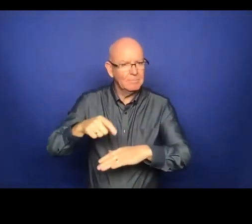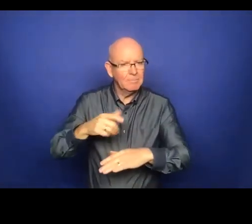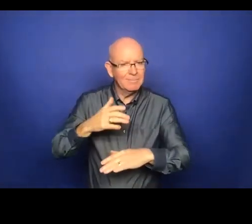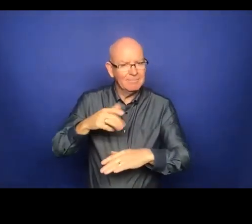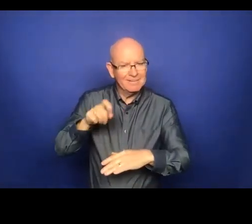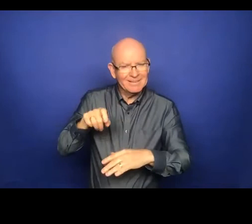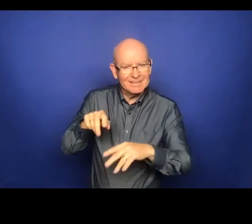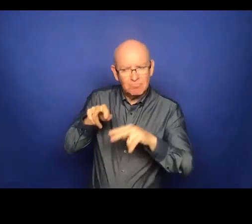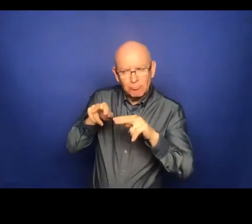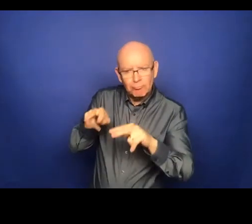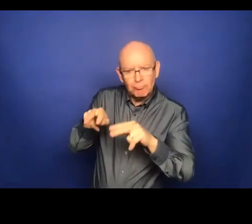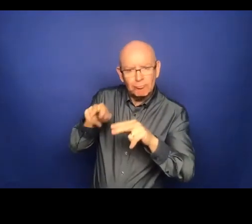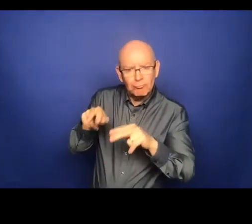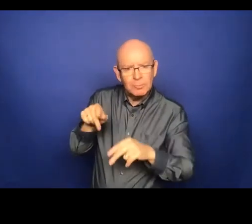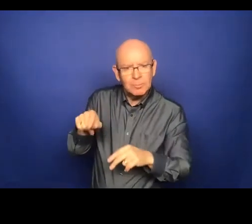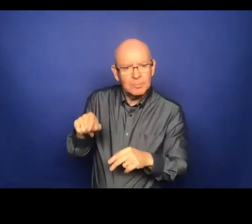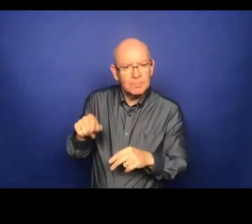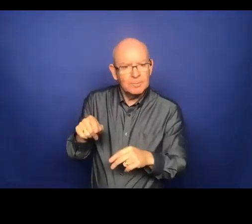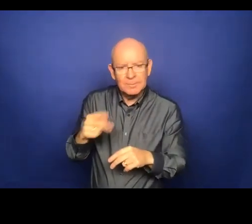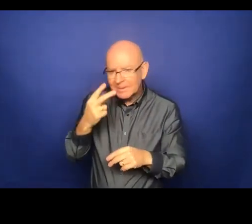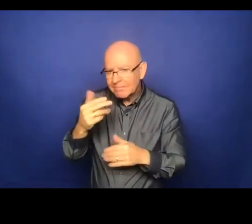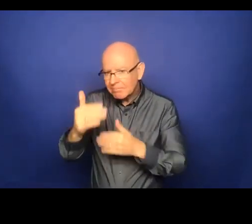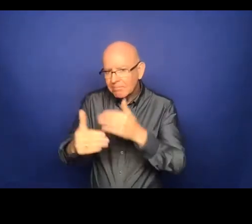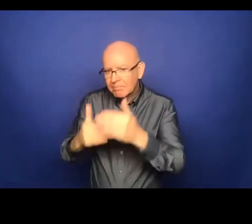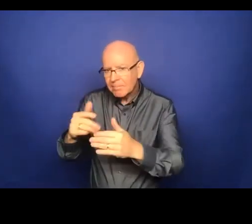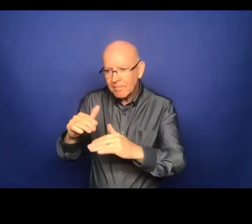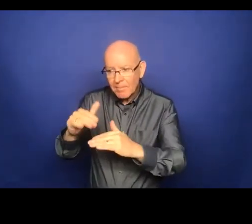It highlighted the importance of exerting more efforts and strategizing